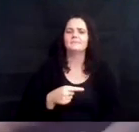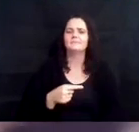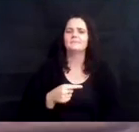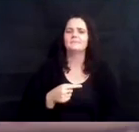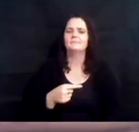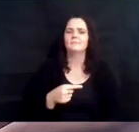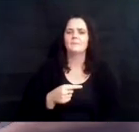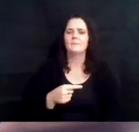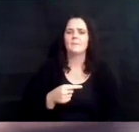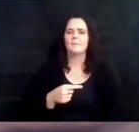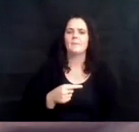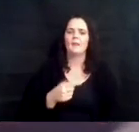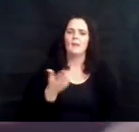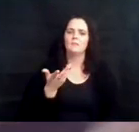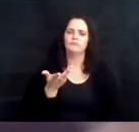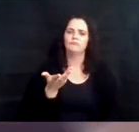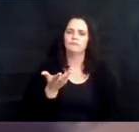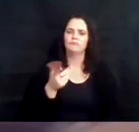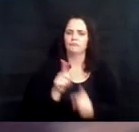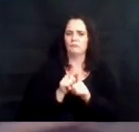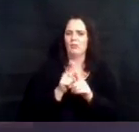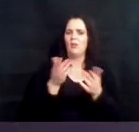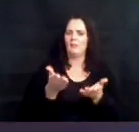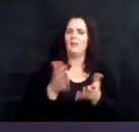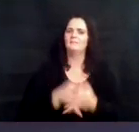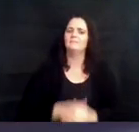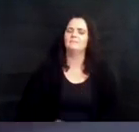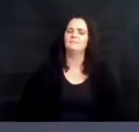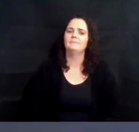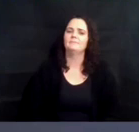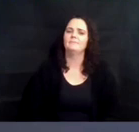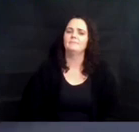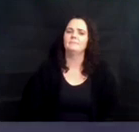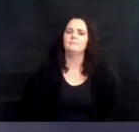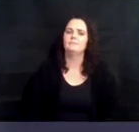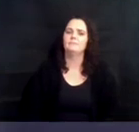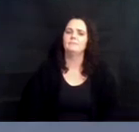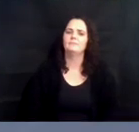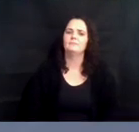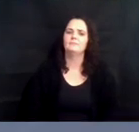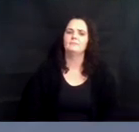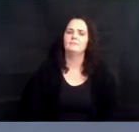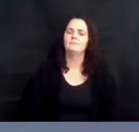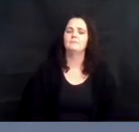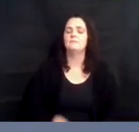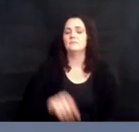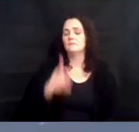cast shadow is going to be sitting underneath it, just like that. Alright now, there are a number of different ways